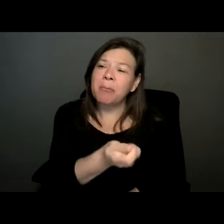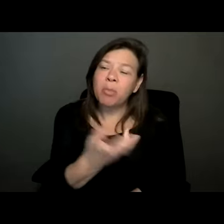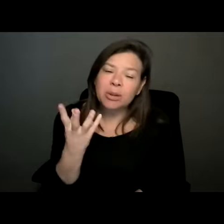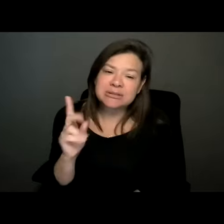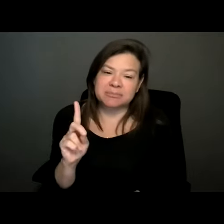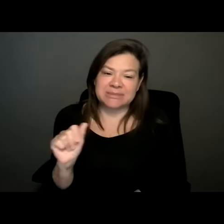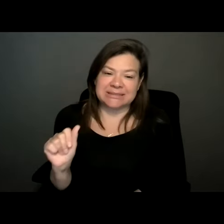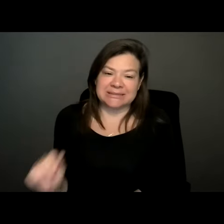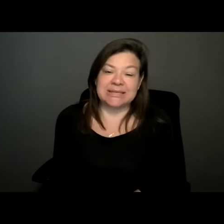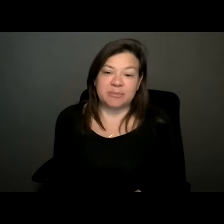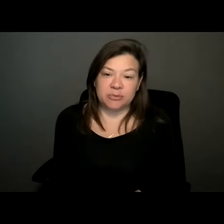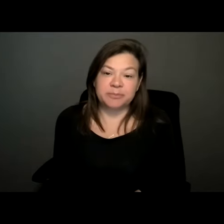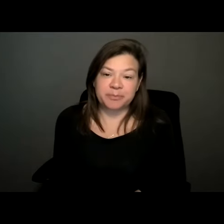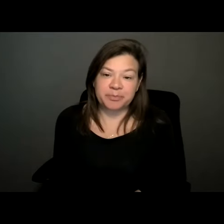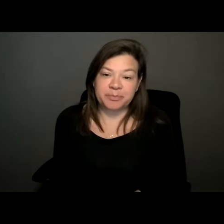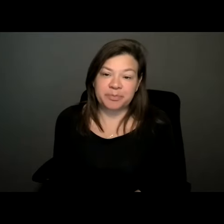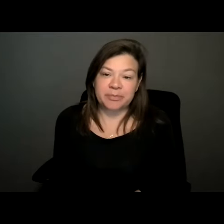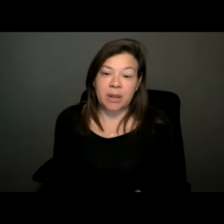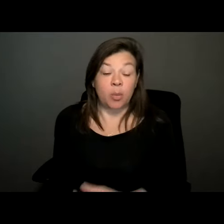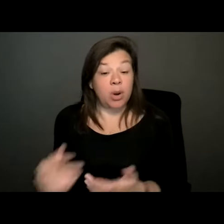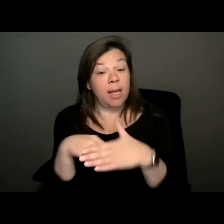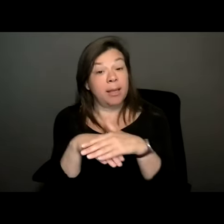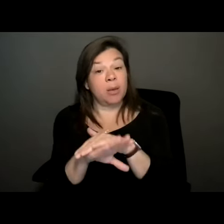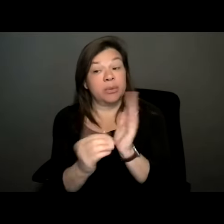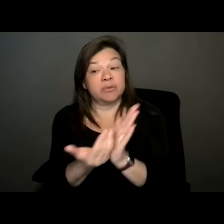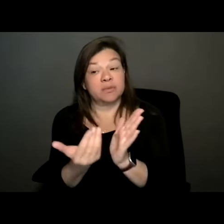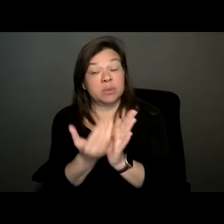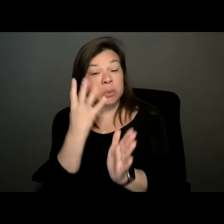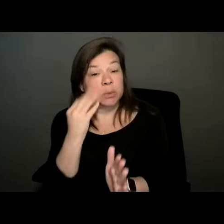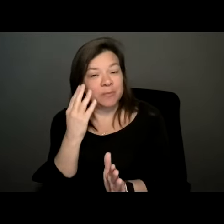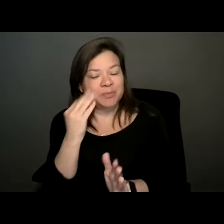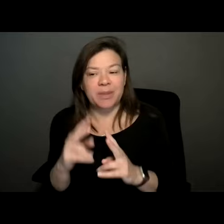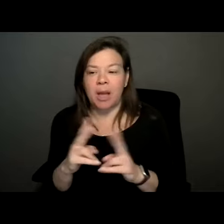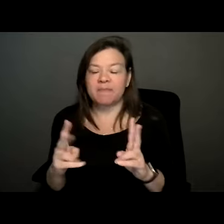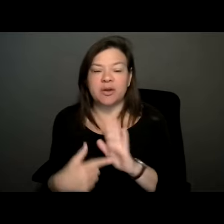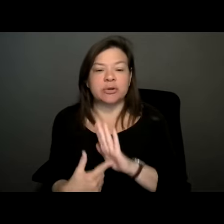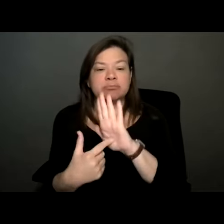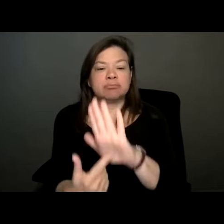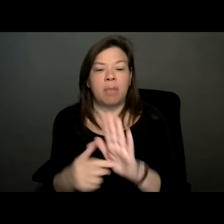And when I go in for a new experience, I'm very upfront that I'm disabled